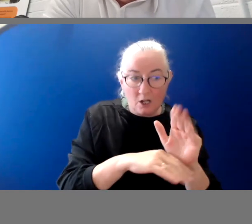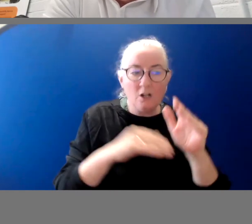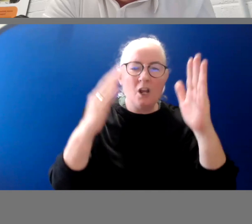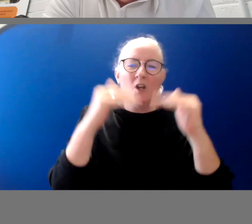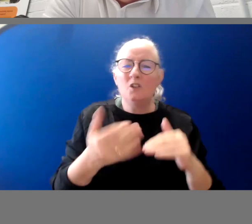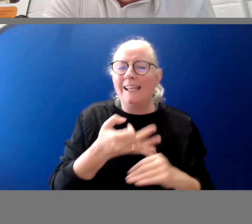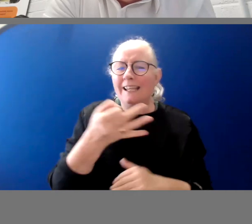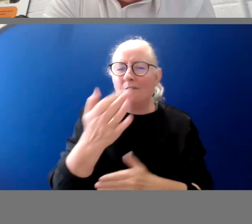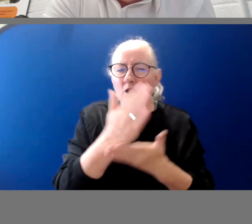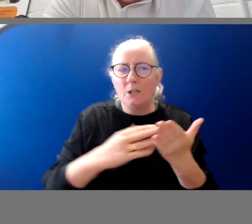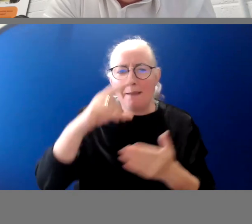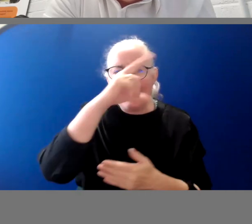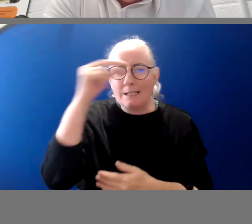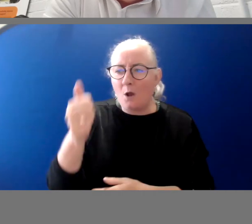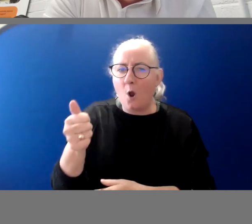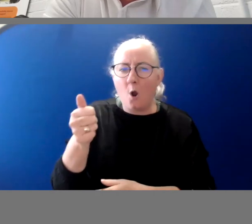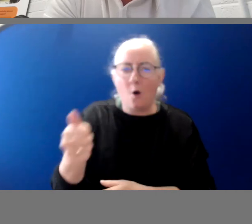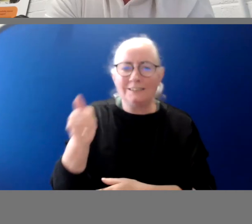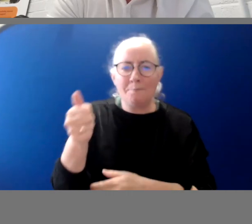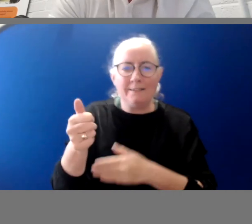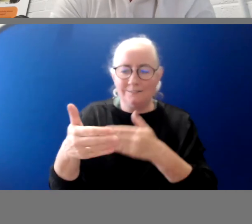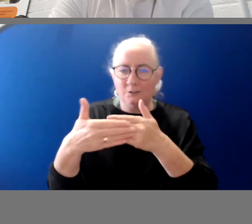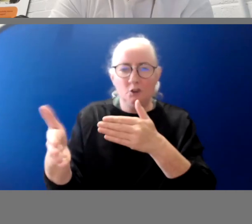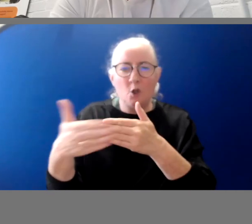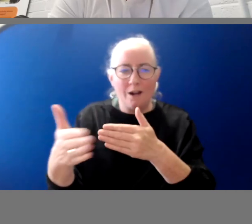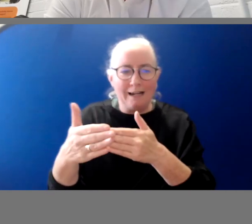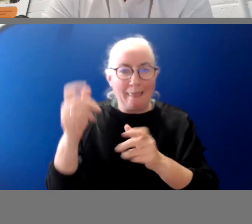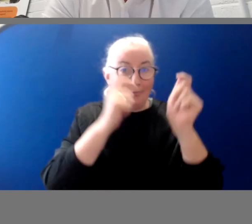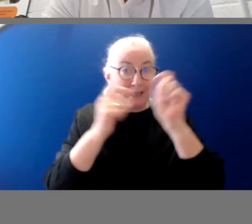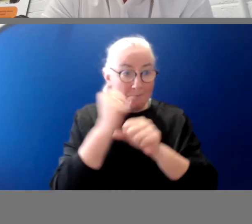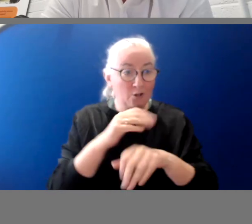of some automated doors and just some factors to consider so on the left hand side you can see an